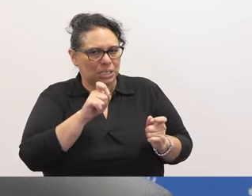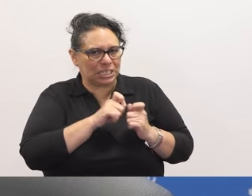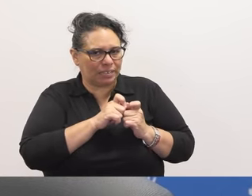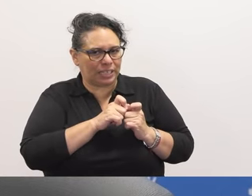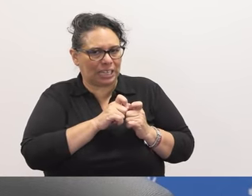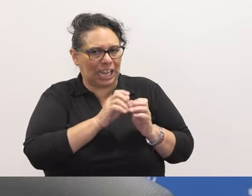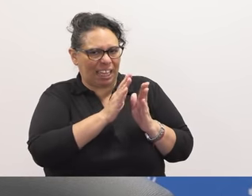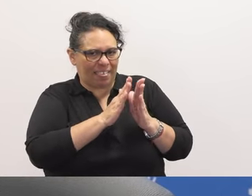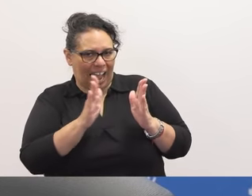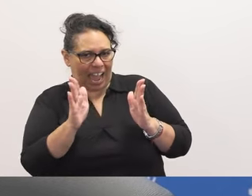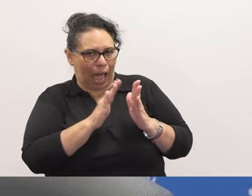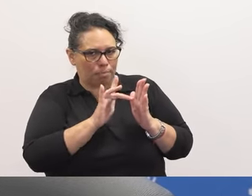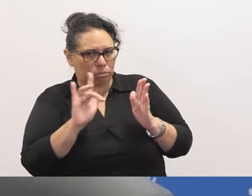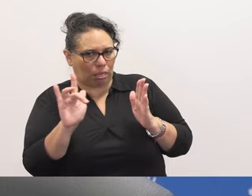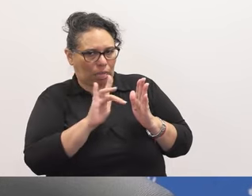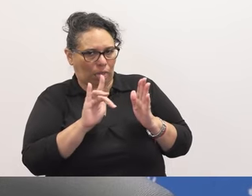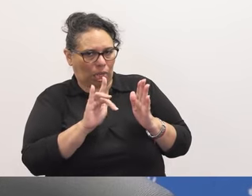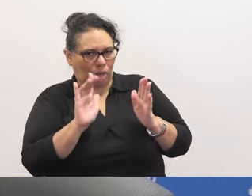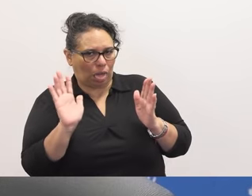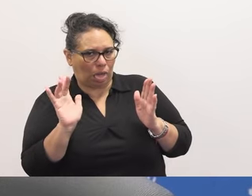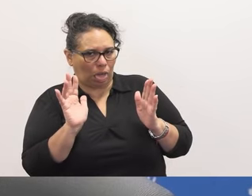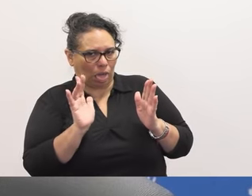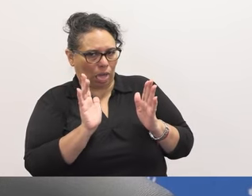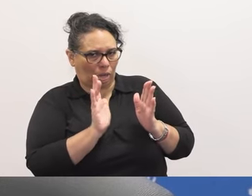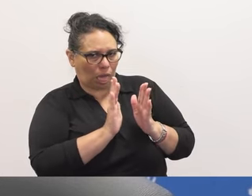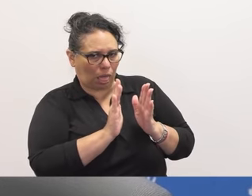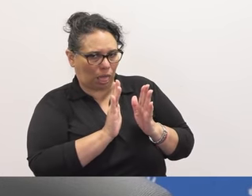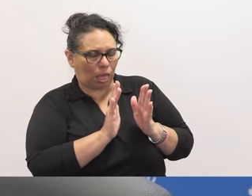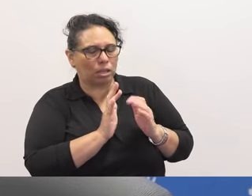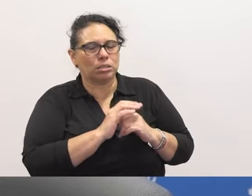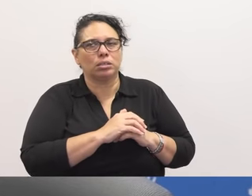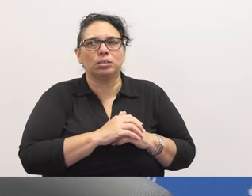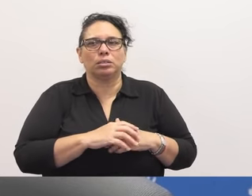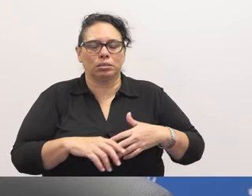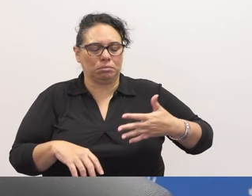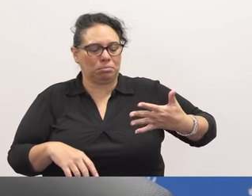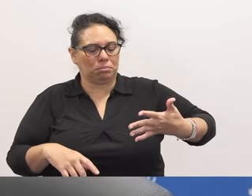and goal two, if I'm deducing this correctly,